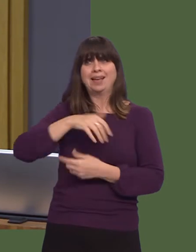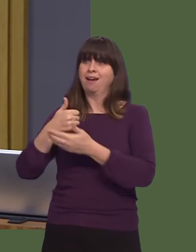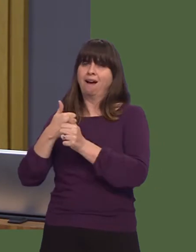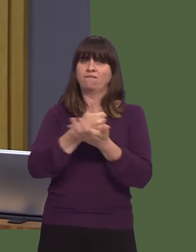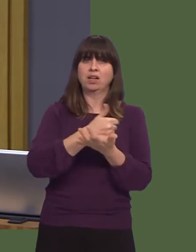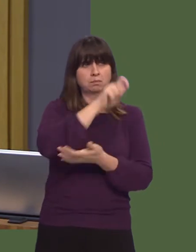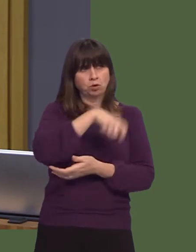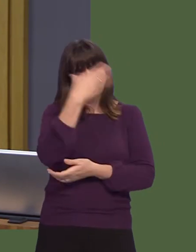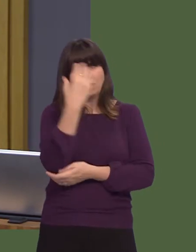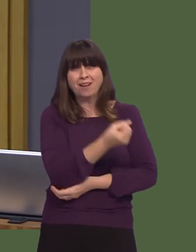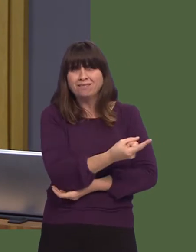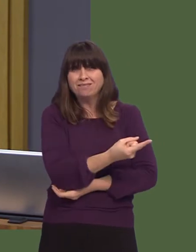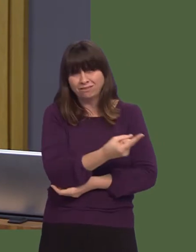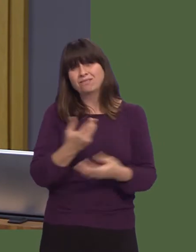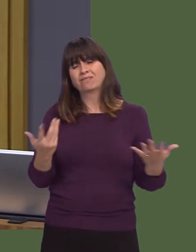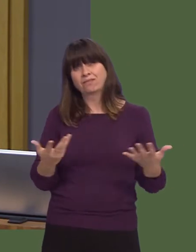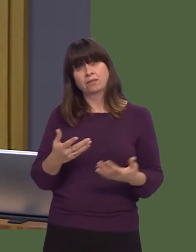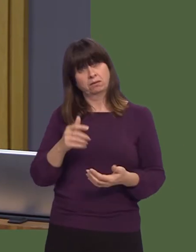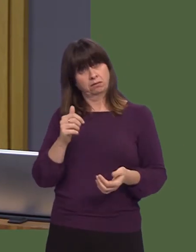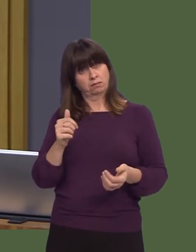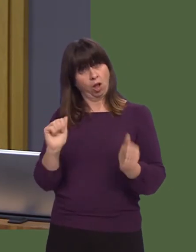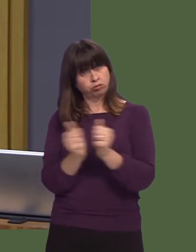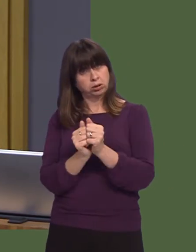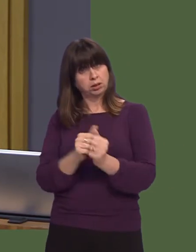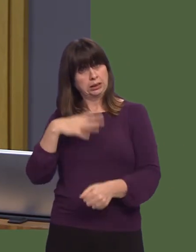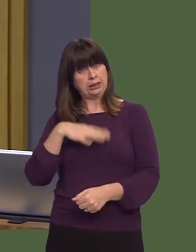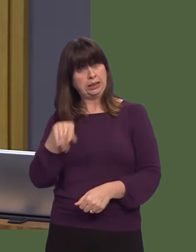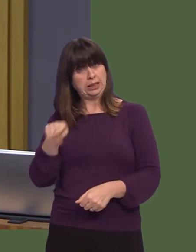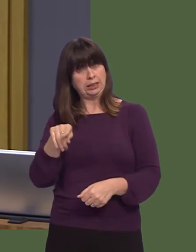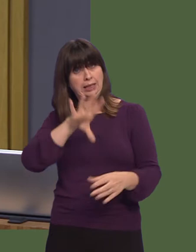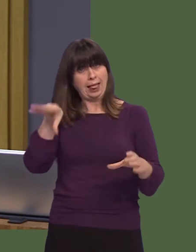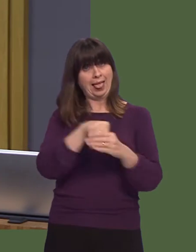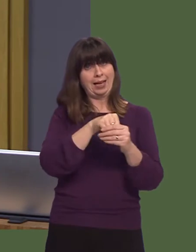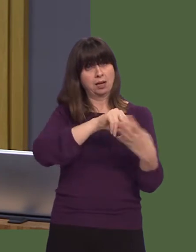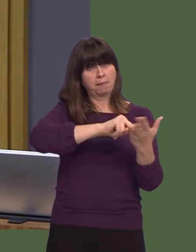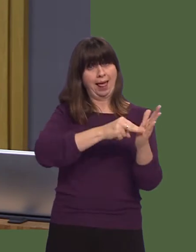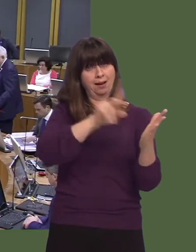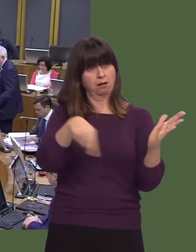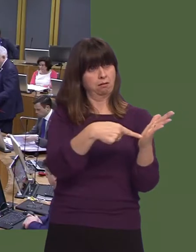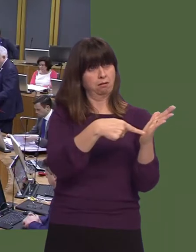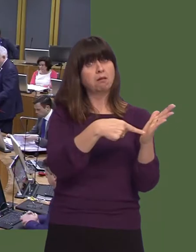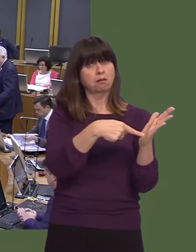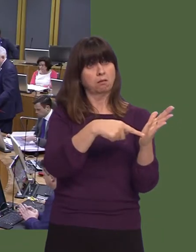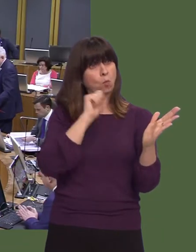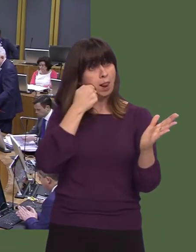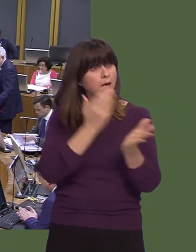fel rhan o'r strategaeth derfynol, ac a ydy o'n hyderus y bydd hynny yn rhan o'r strategaeth?